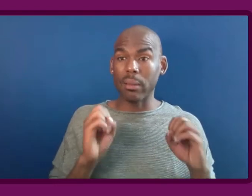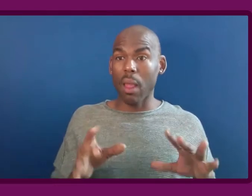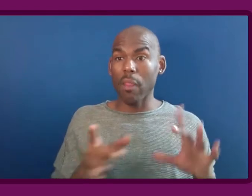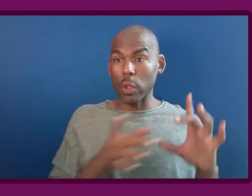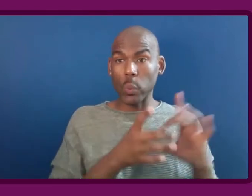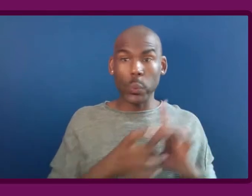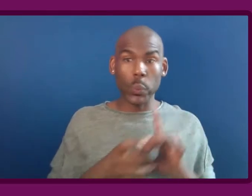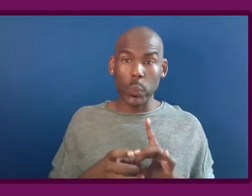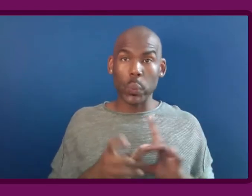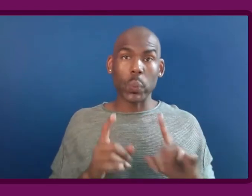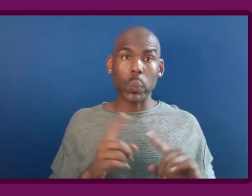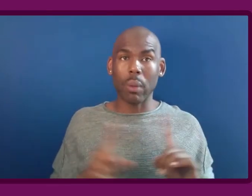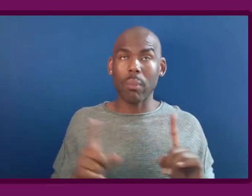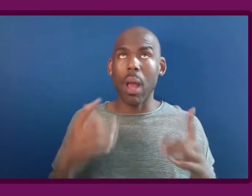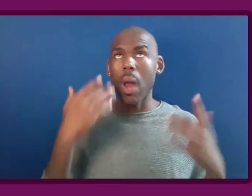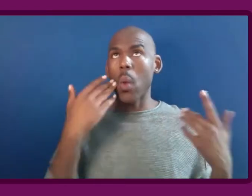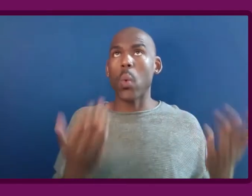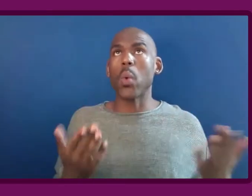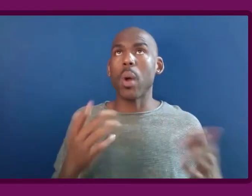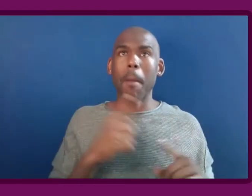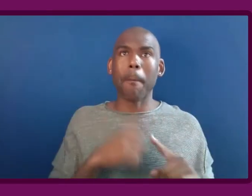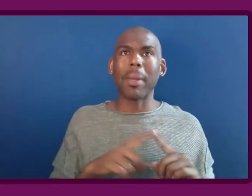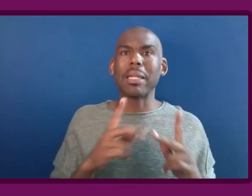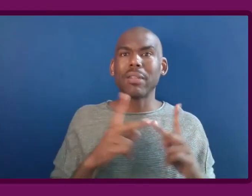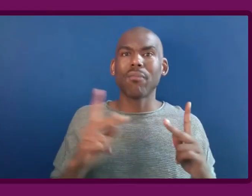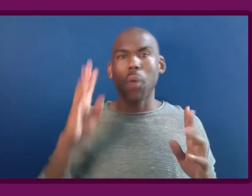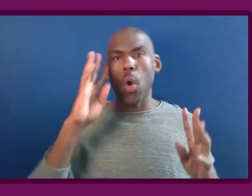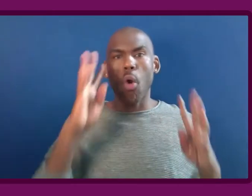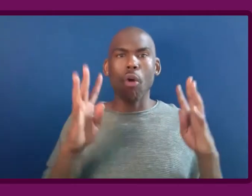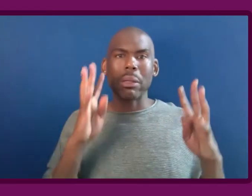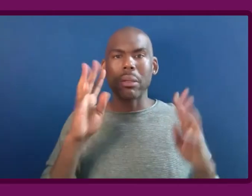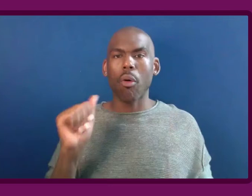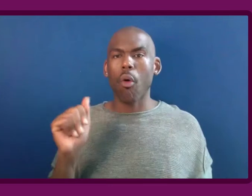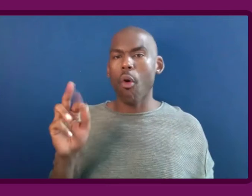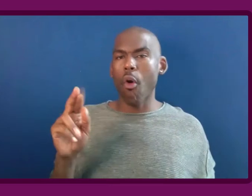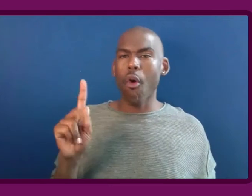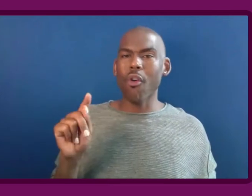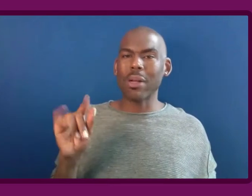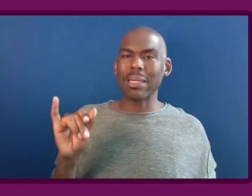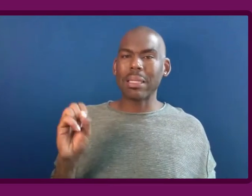has nothing to do, but it's something super artistic and weird." People would be like,